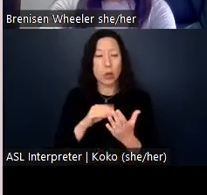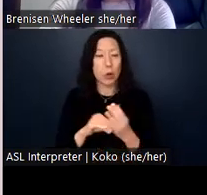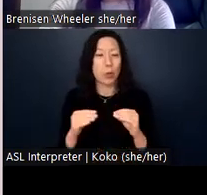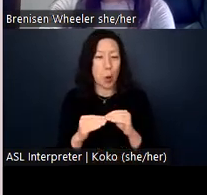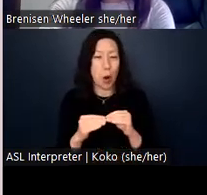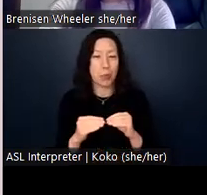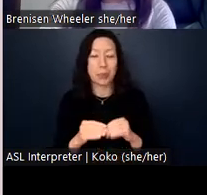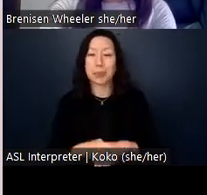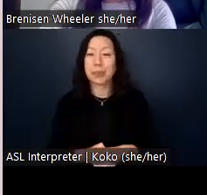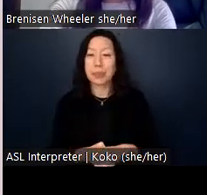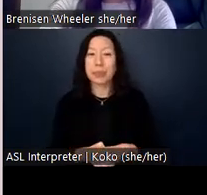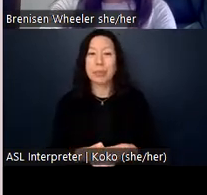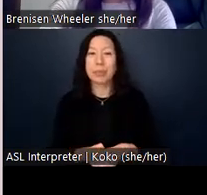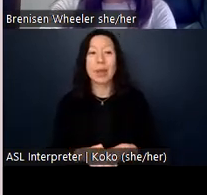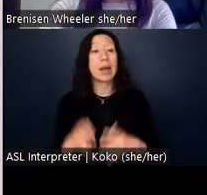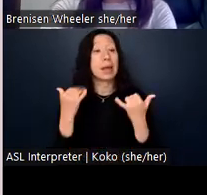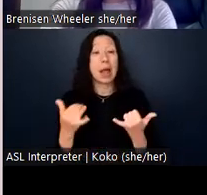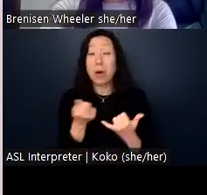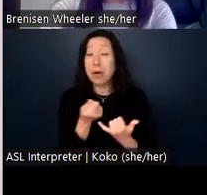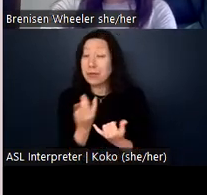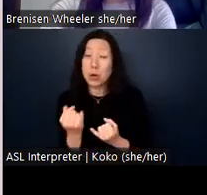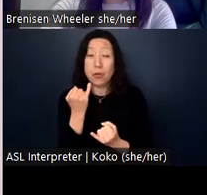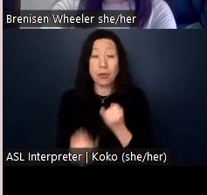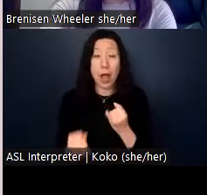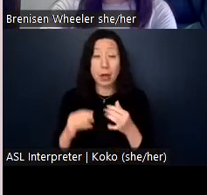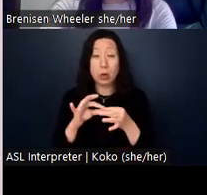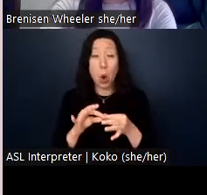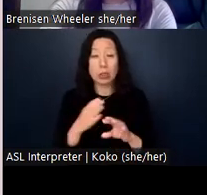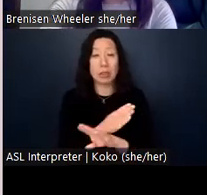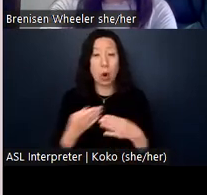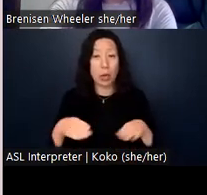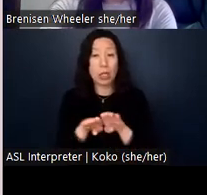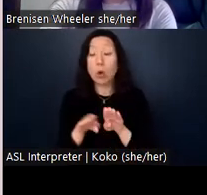a couple of final notes before we close out. 13:26:52 So one reminder is that you have